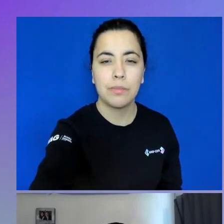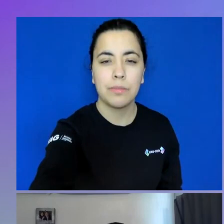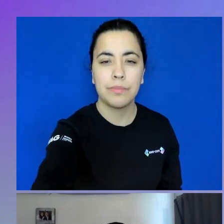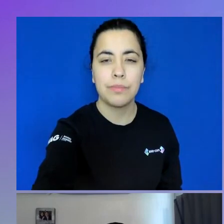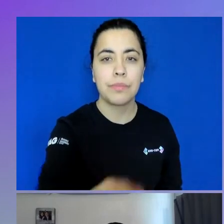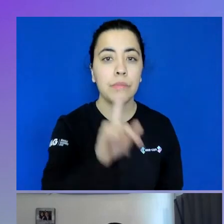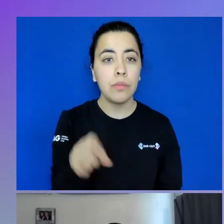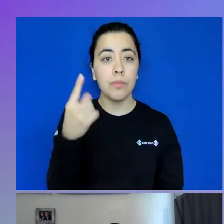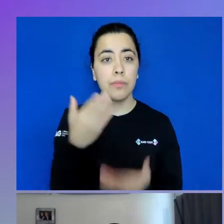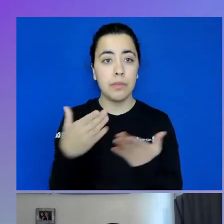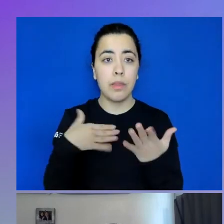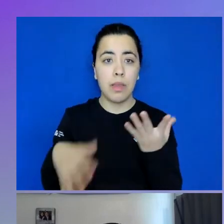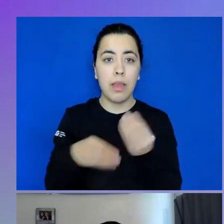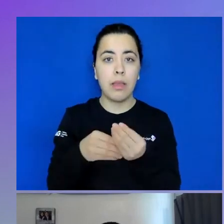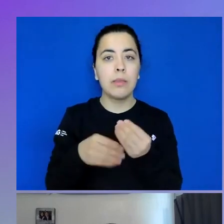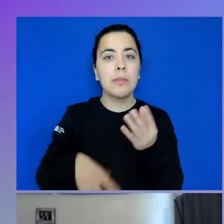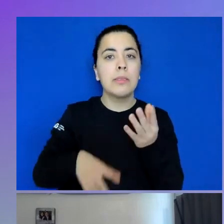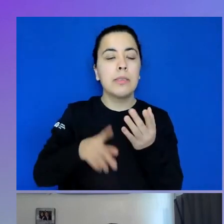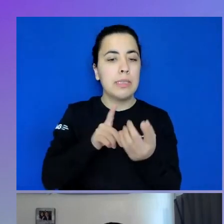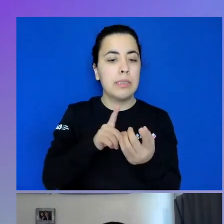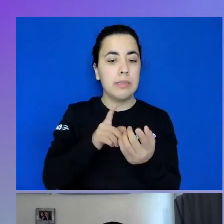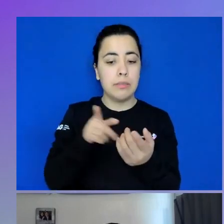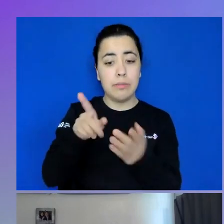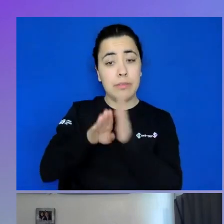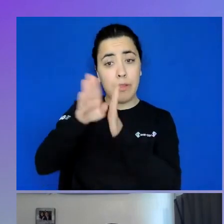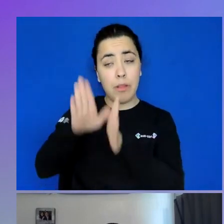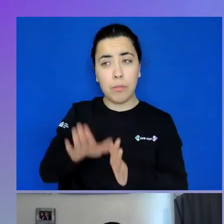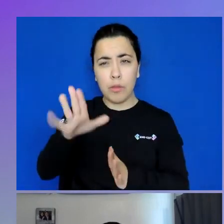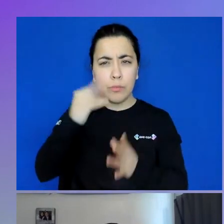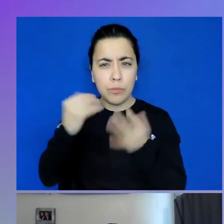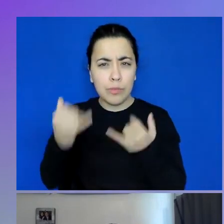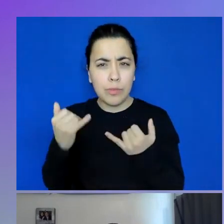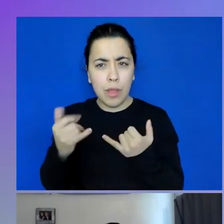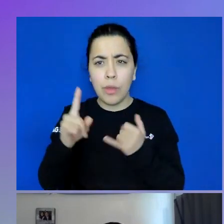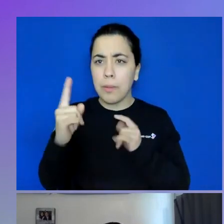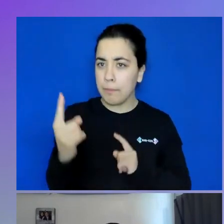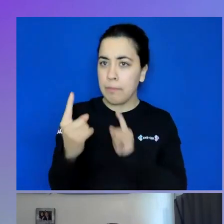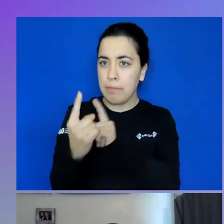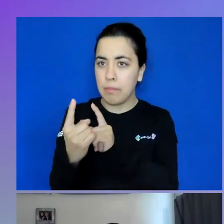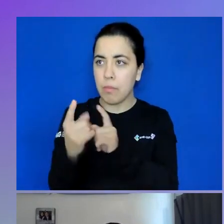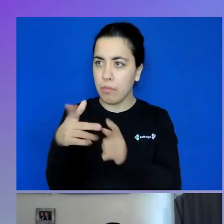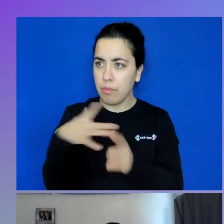they're at or like what they like doing. So get them, get them stoked on incorporating accessibility automation into